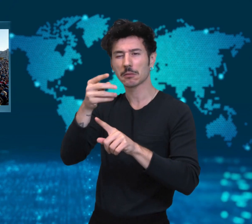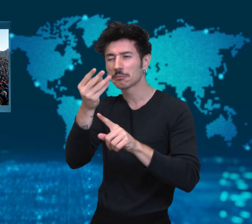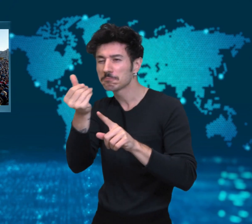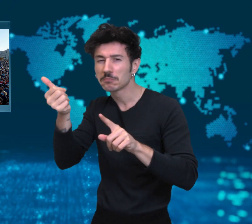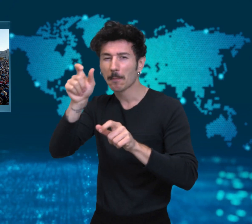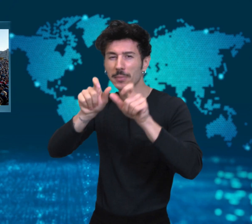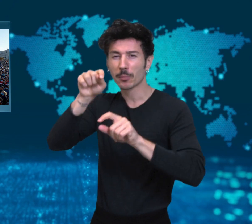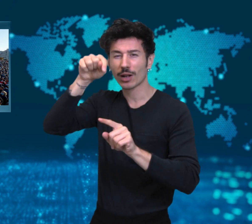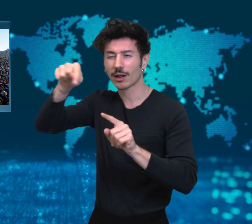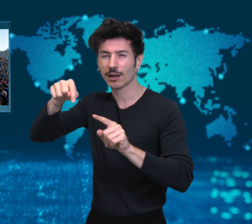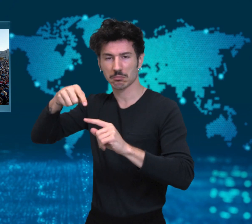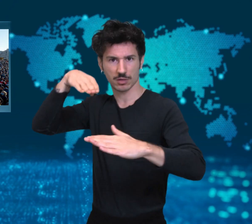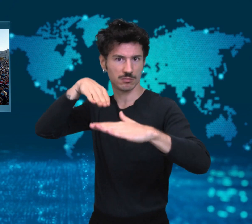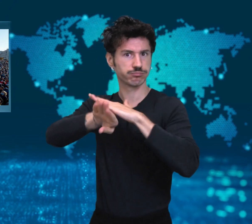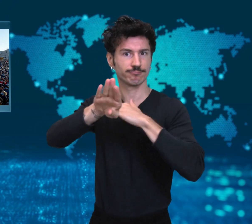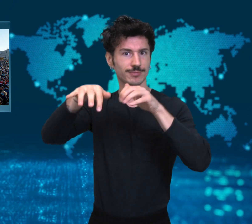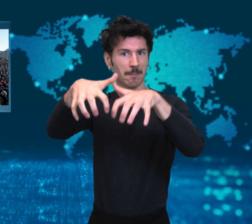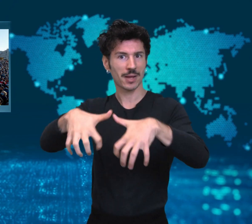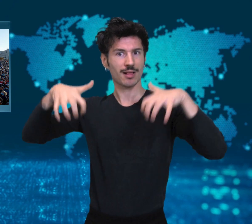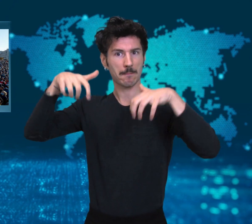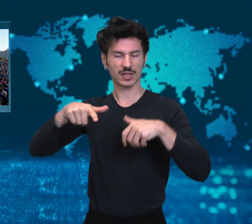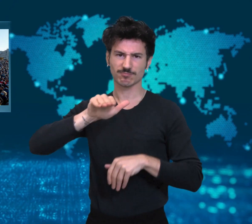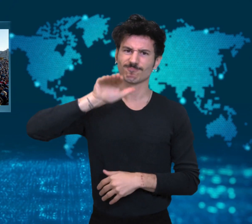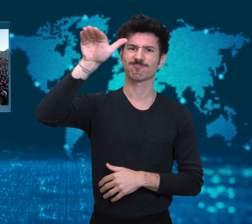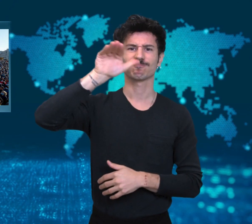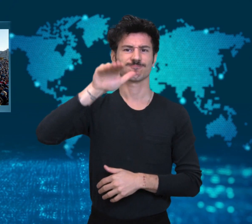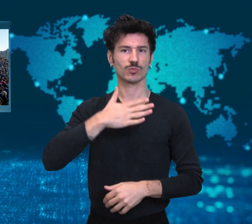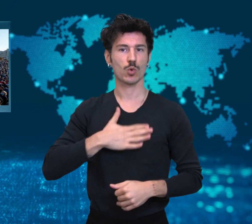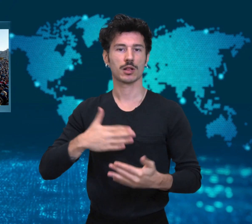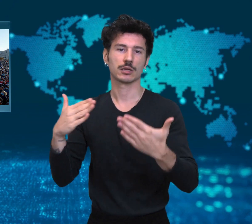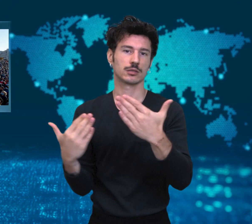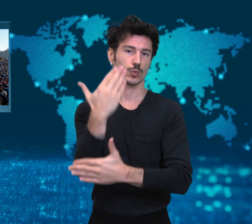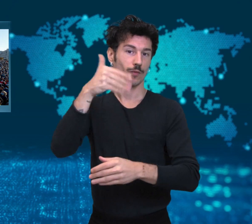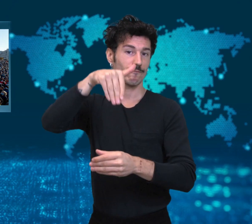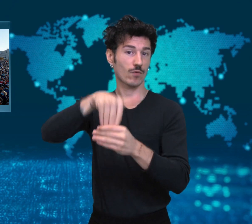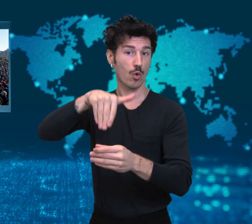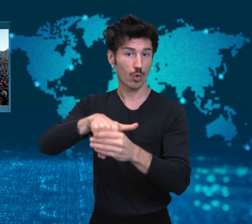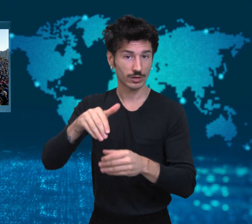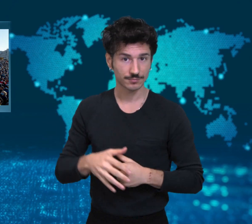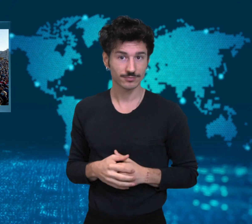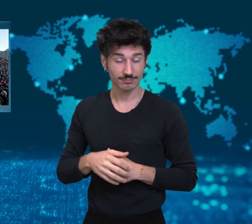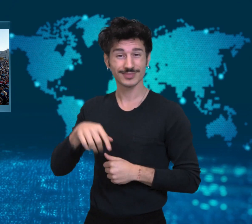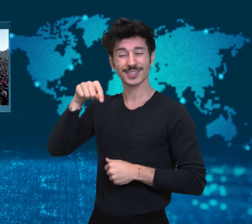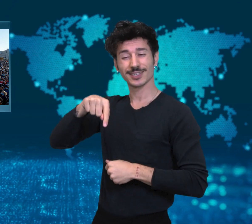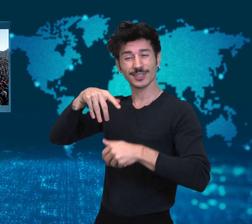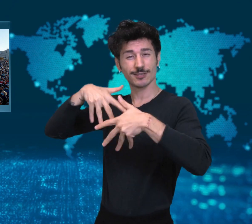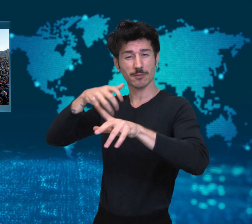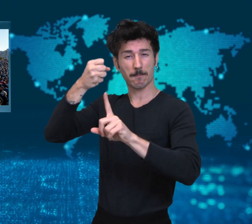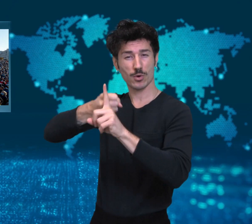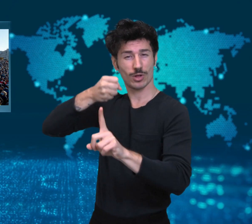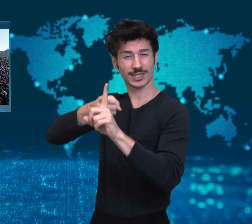Some stormed into the Parliament building to demand a new vote.